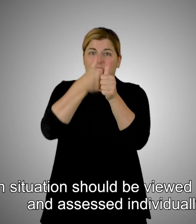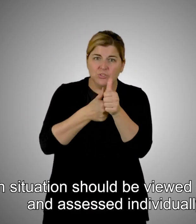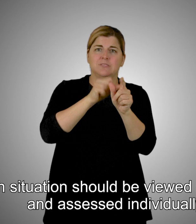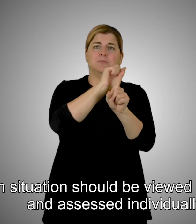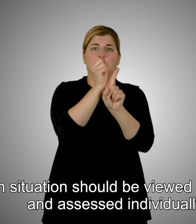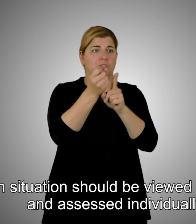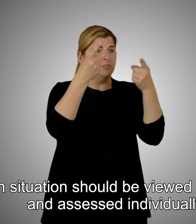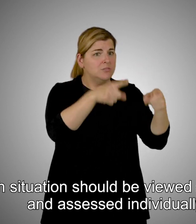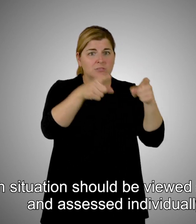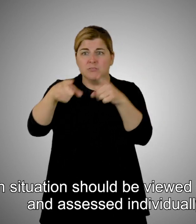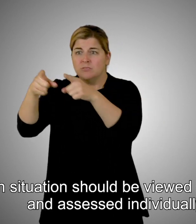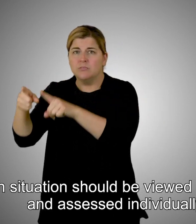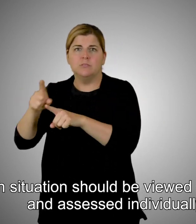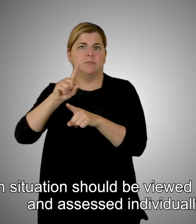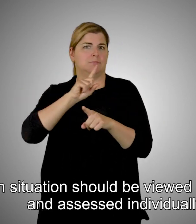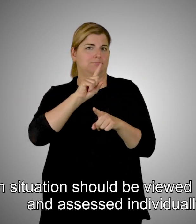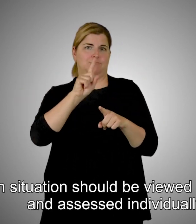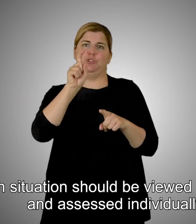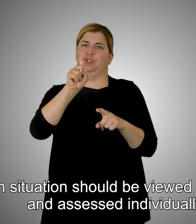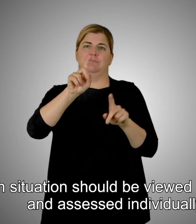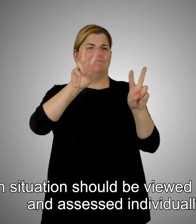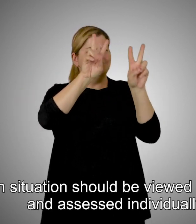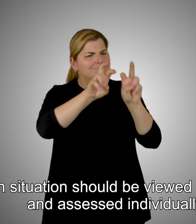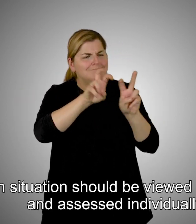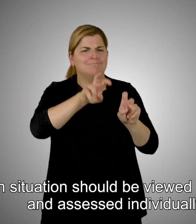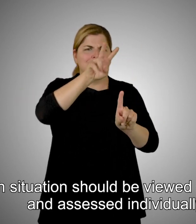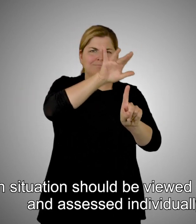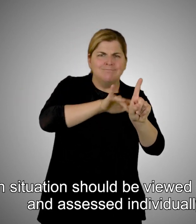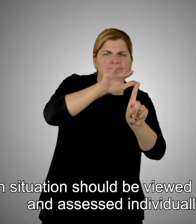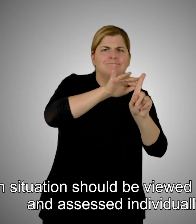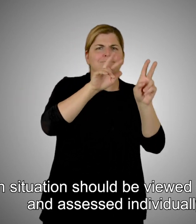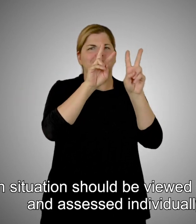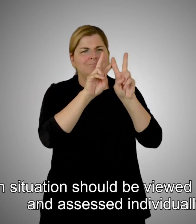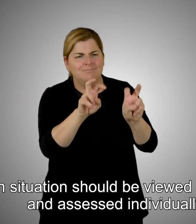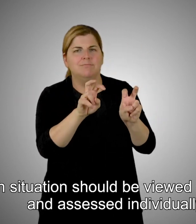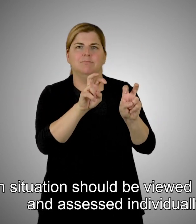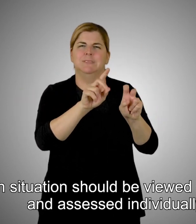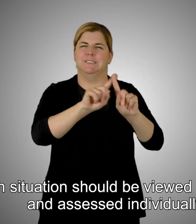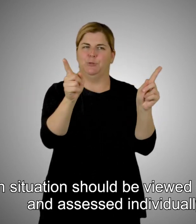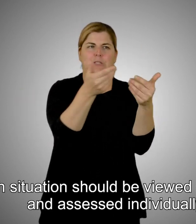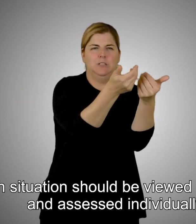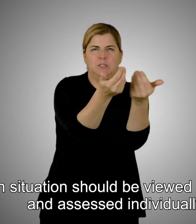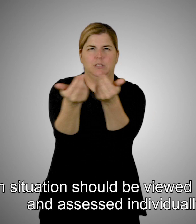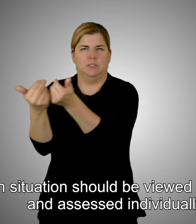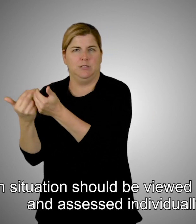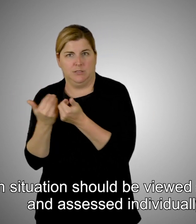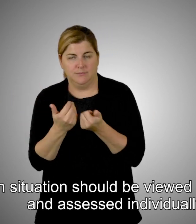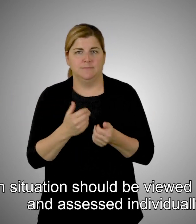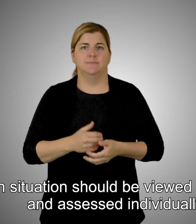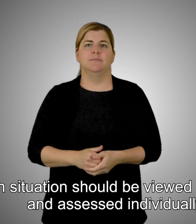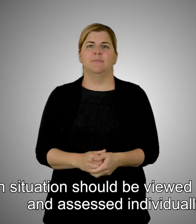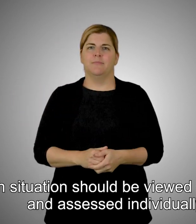Each situation should be viewed as unique and assessed individually.